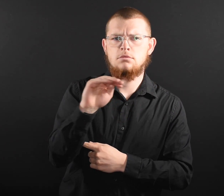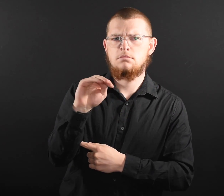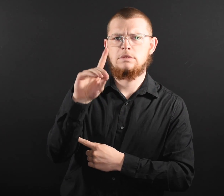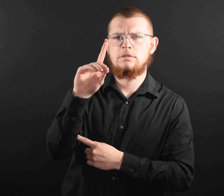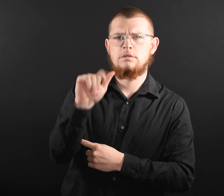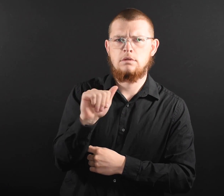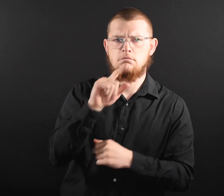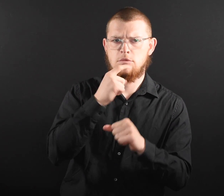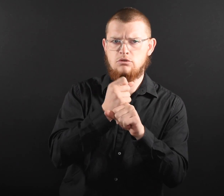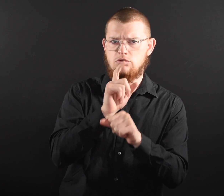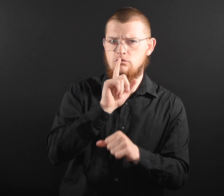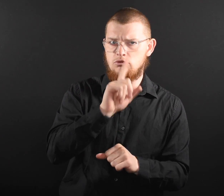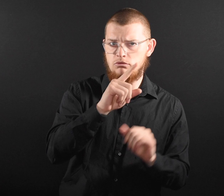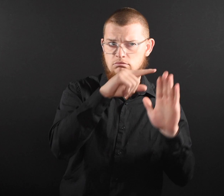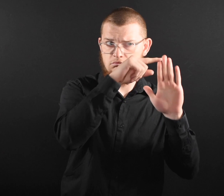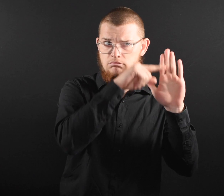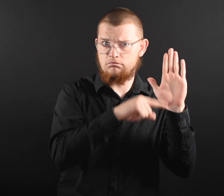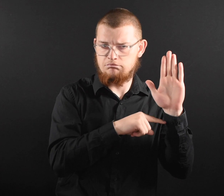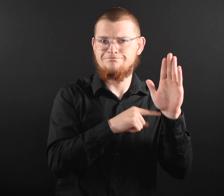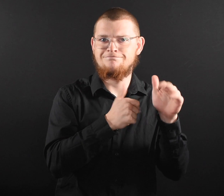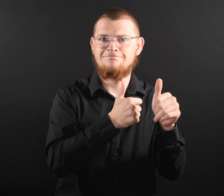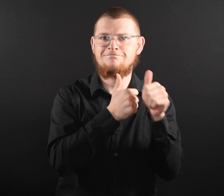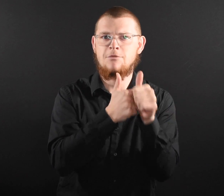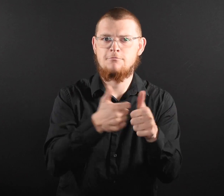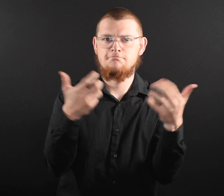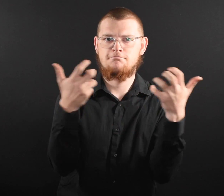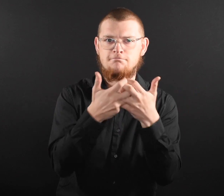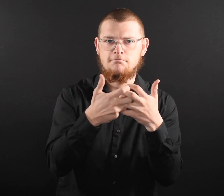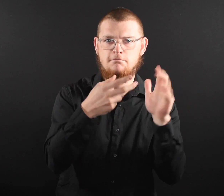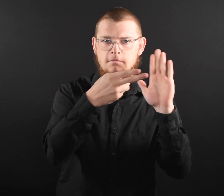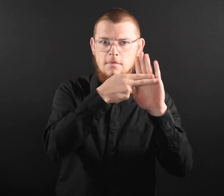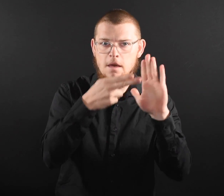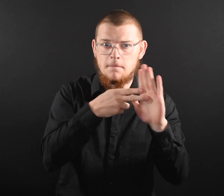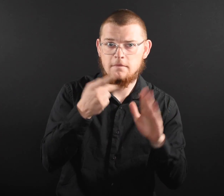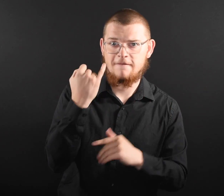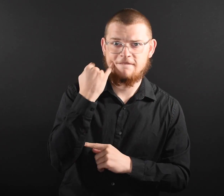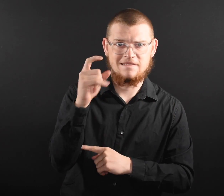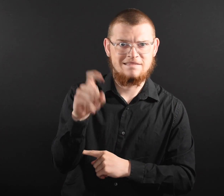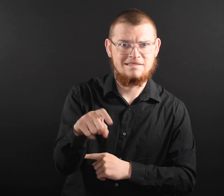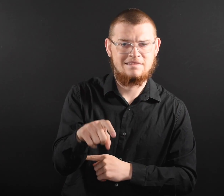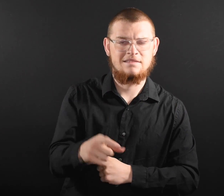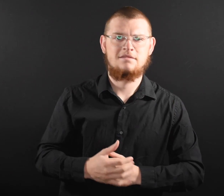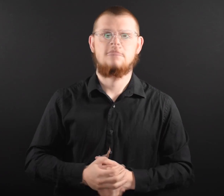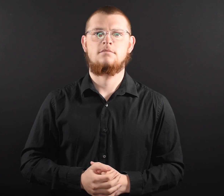and MDA to ensure that requirements are being met (including labeling, as needed).